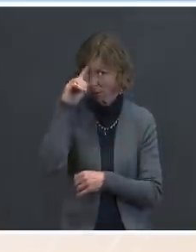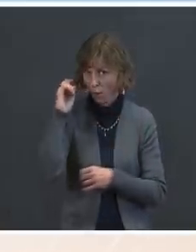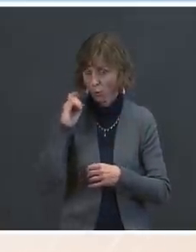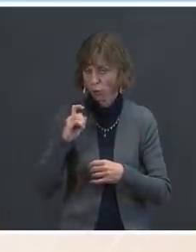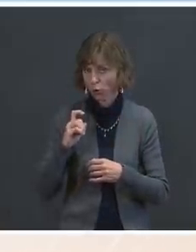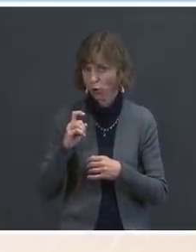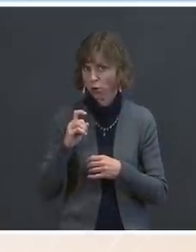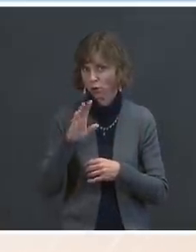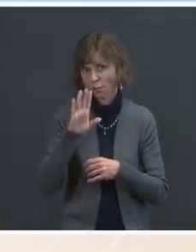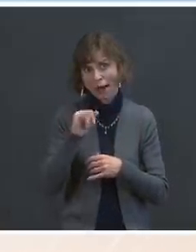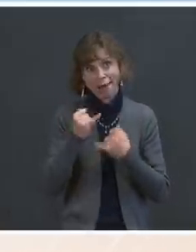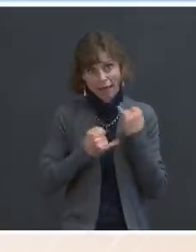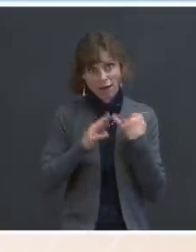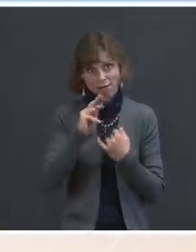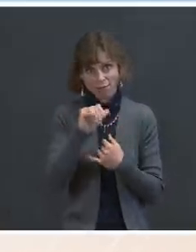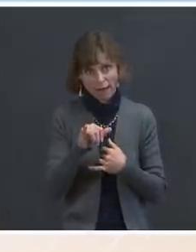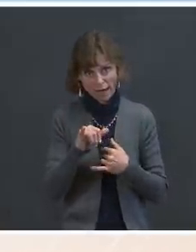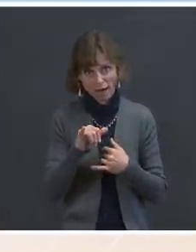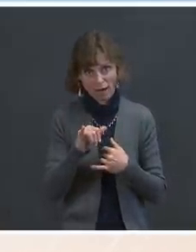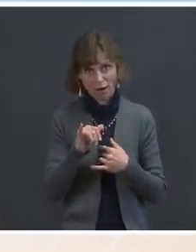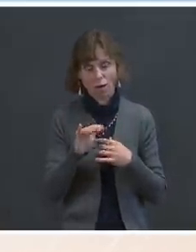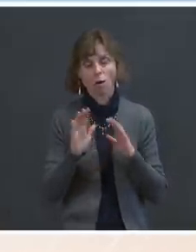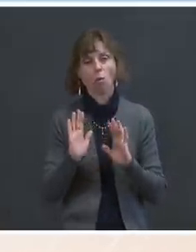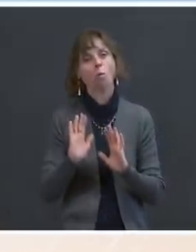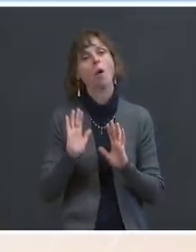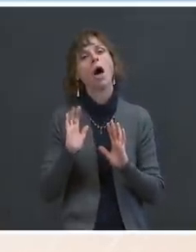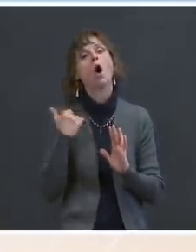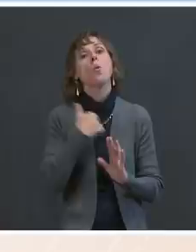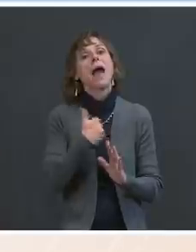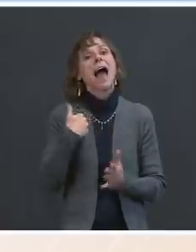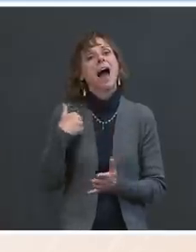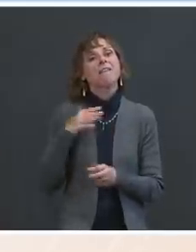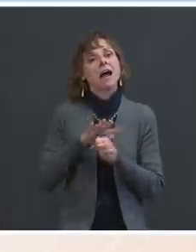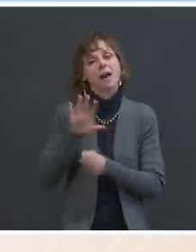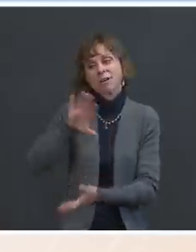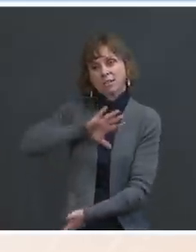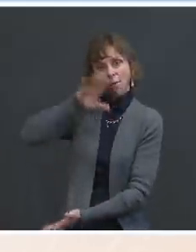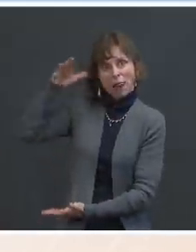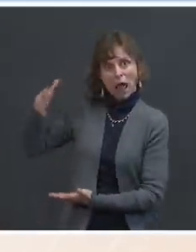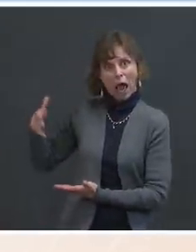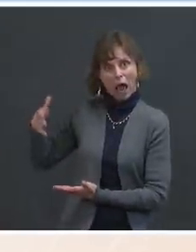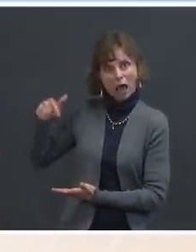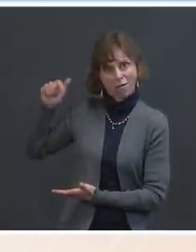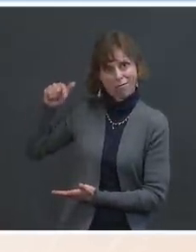or by the end of May, actually. Ms. Psaki: Well, we will have enough supply. Right? But the President is the first to say